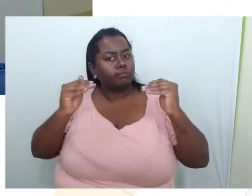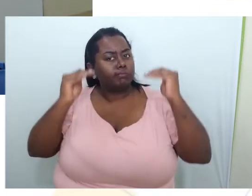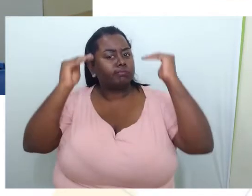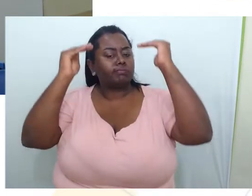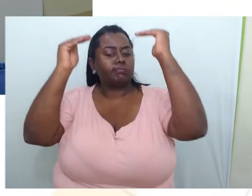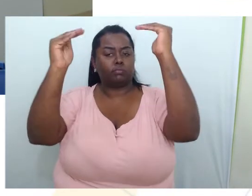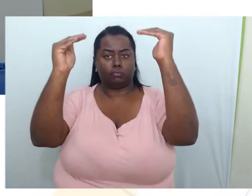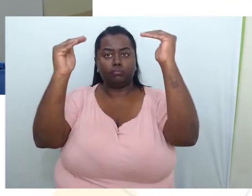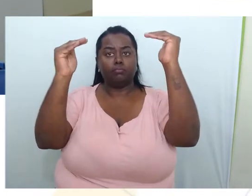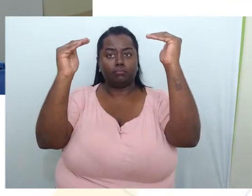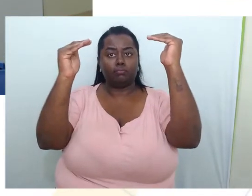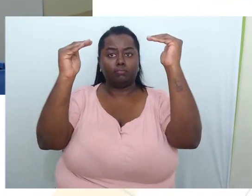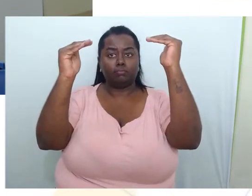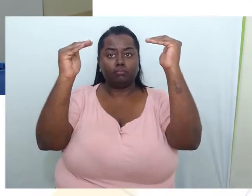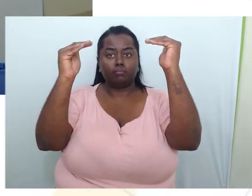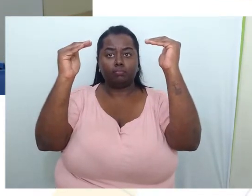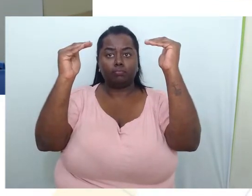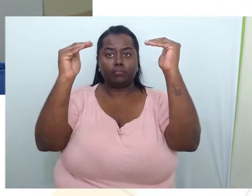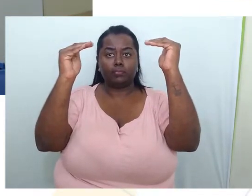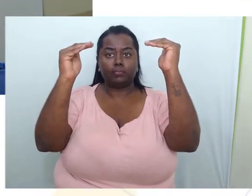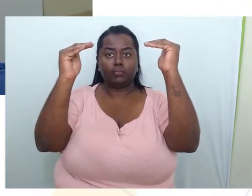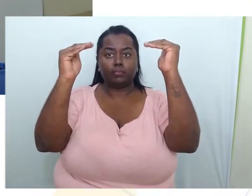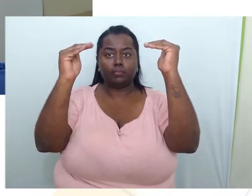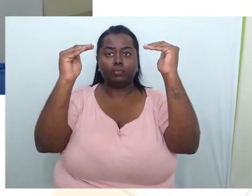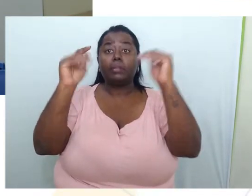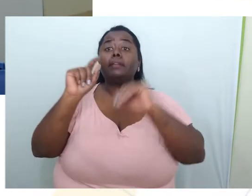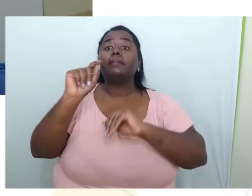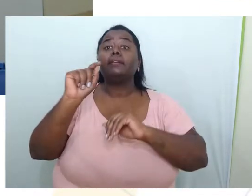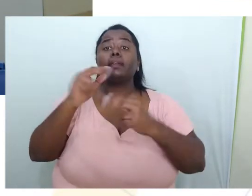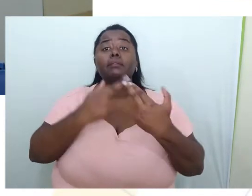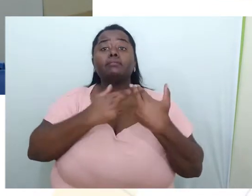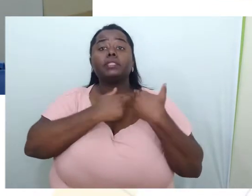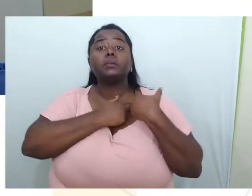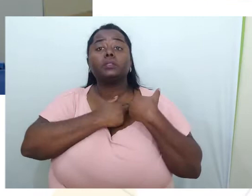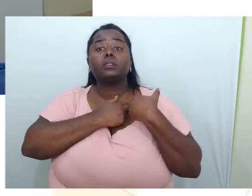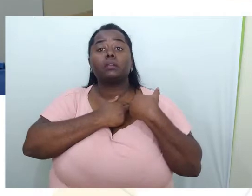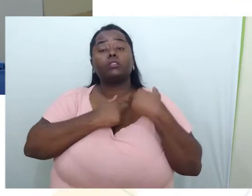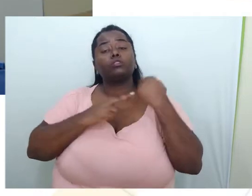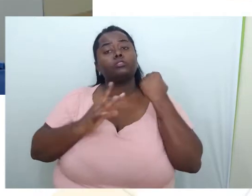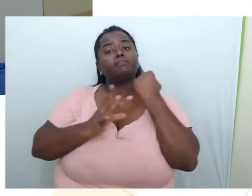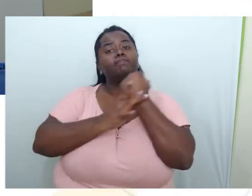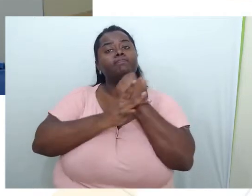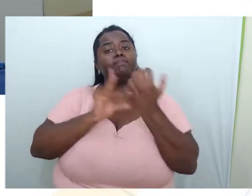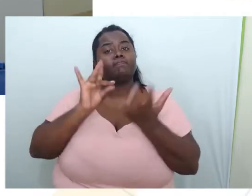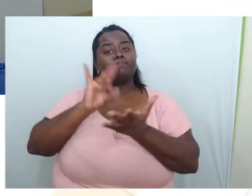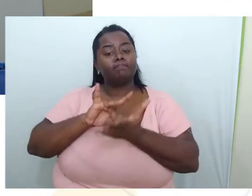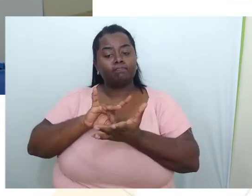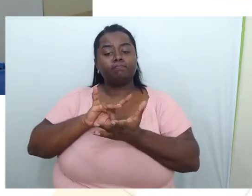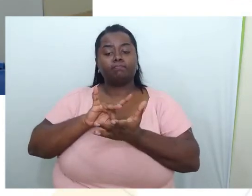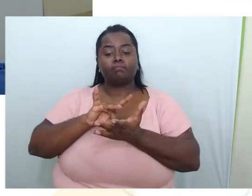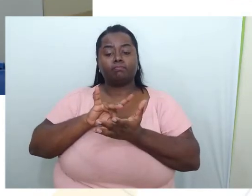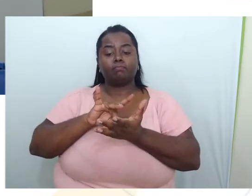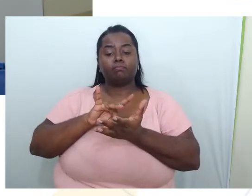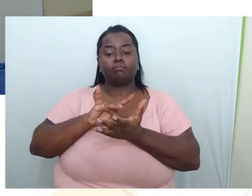learning who is responsible for making sure that the staff who are recruited